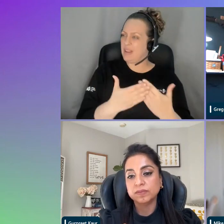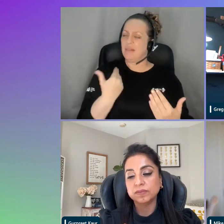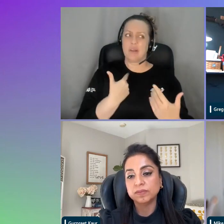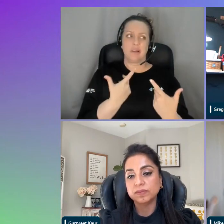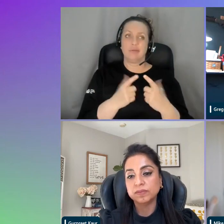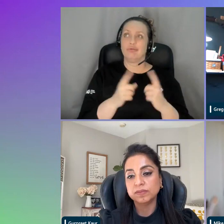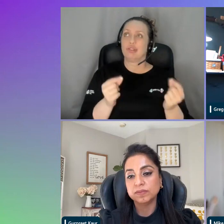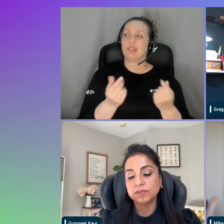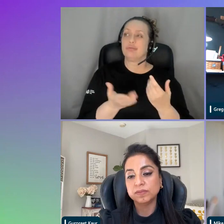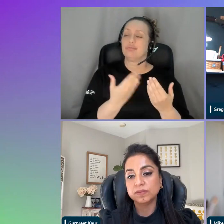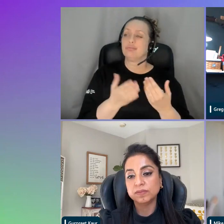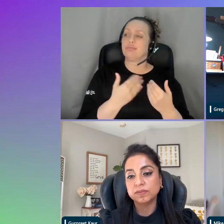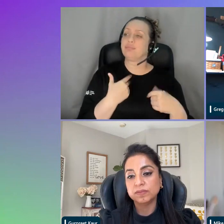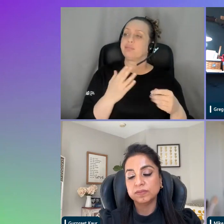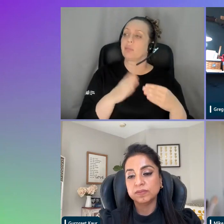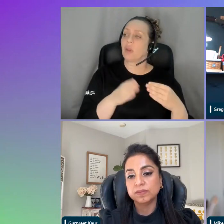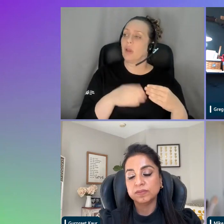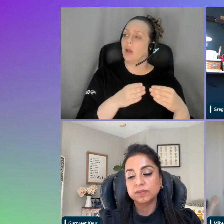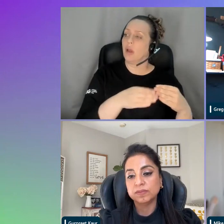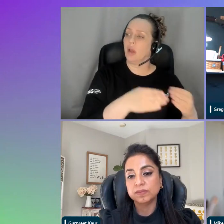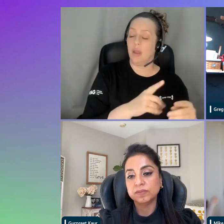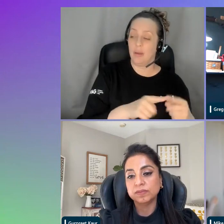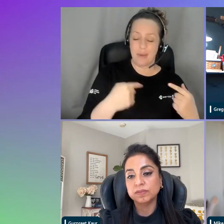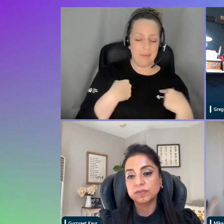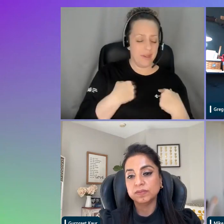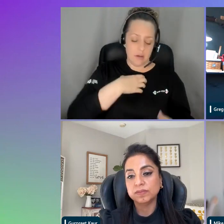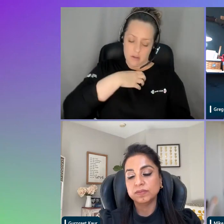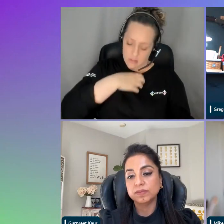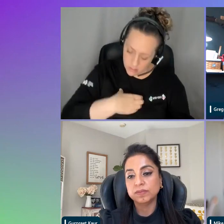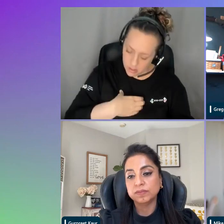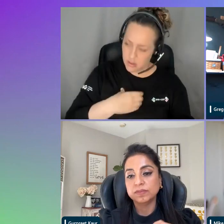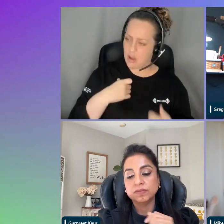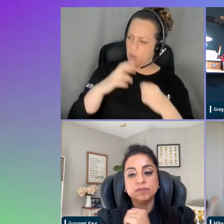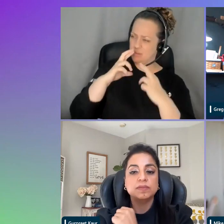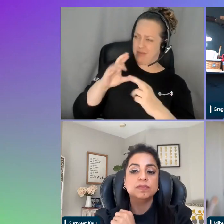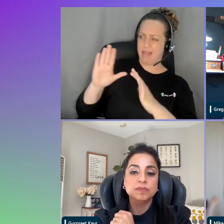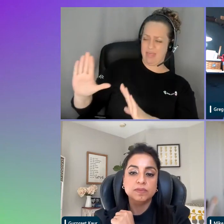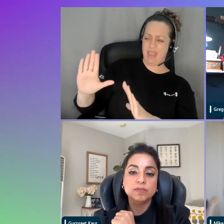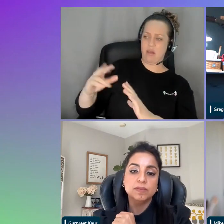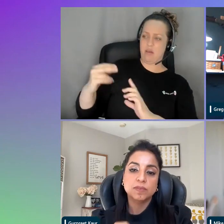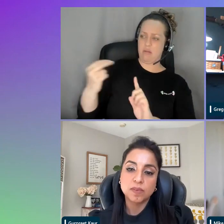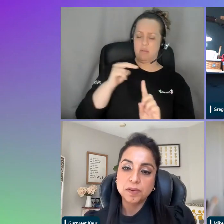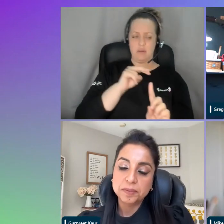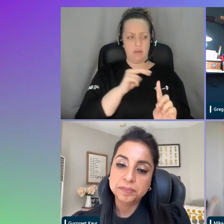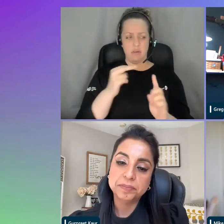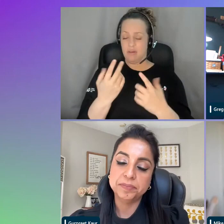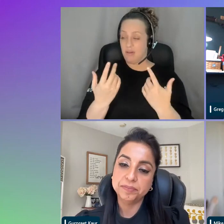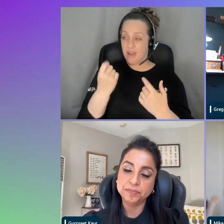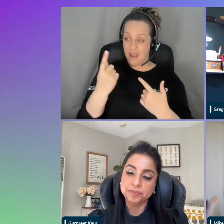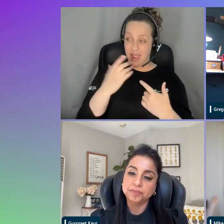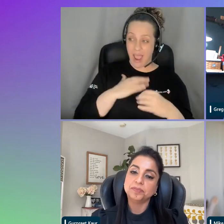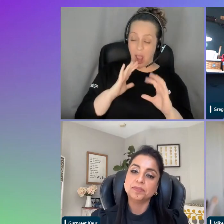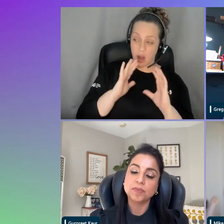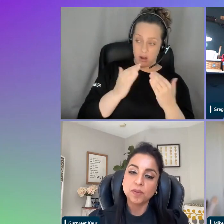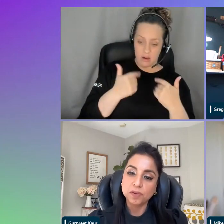really into this. More so than maybe people are into their other roles. You know, people work for jobs and for different reasons, you know, to earn a paycheck, to feed their family,